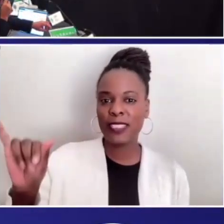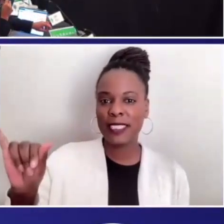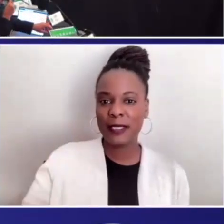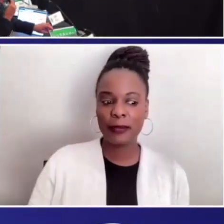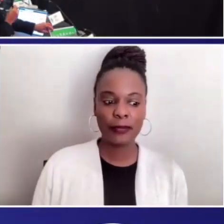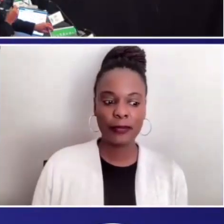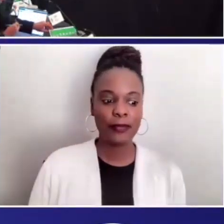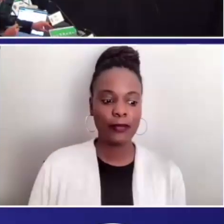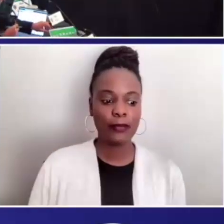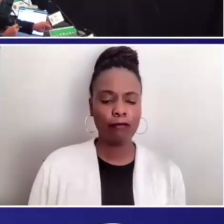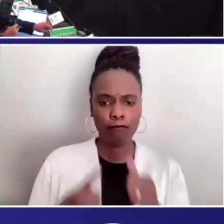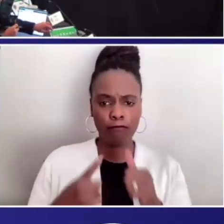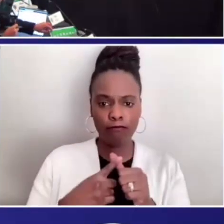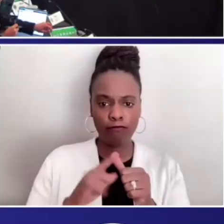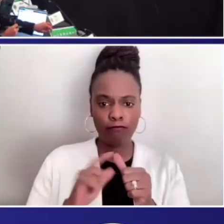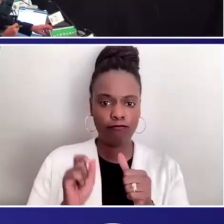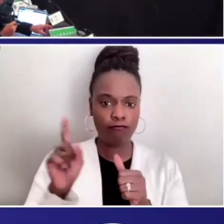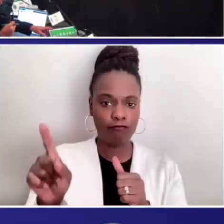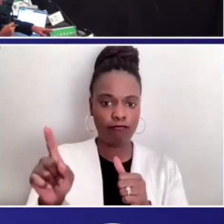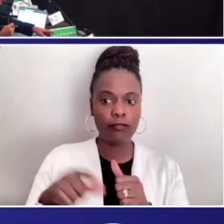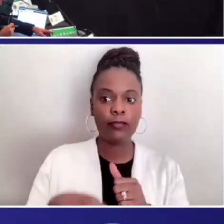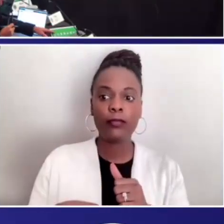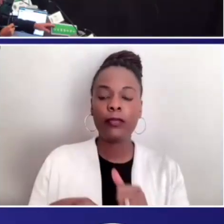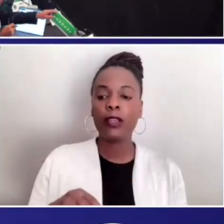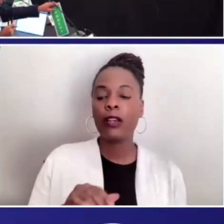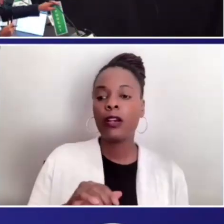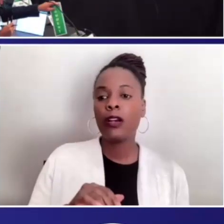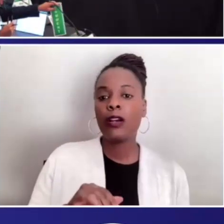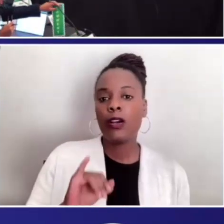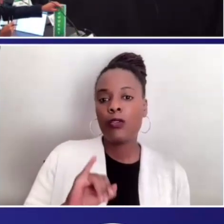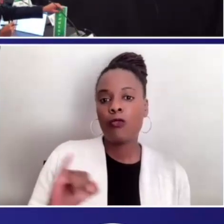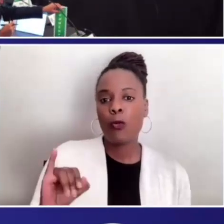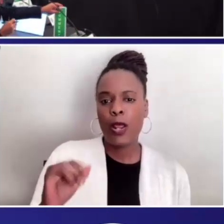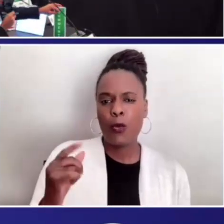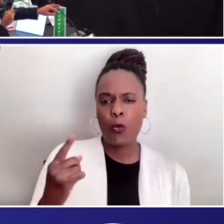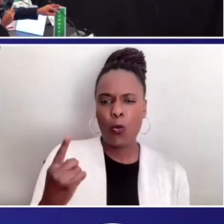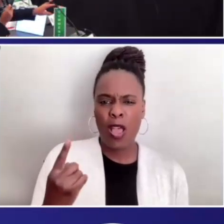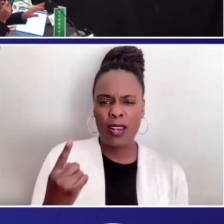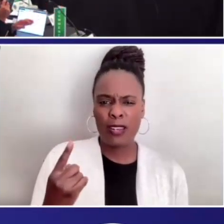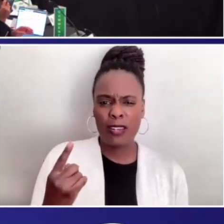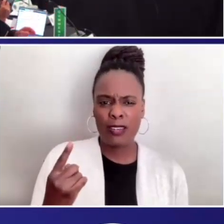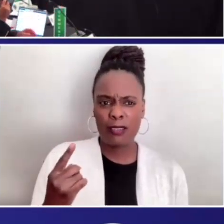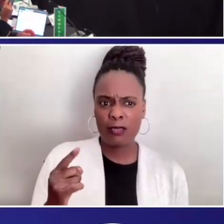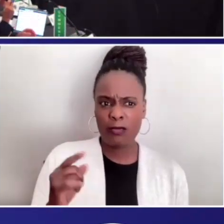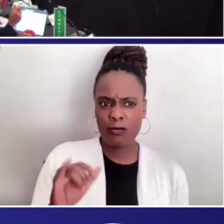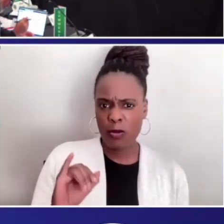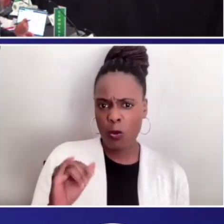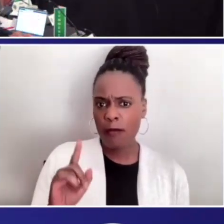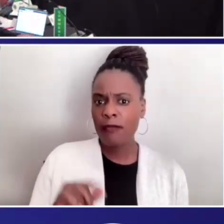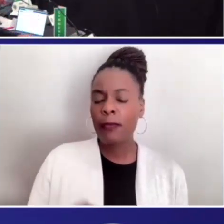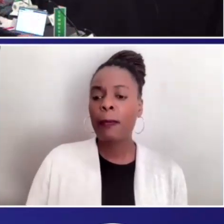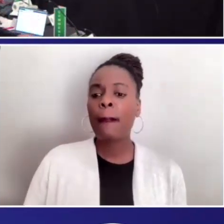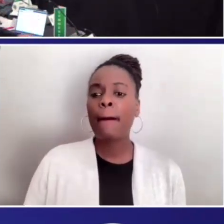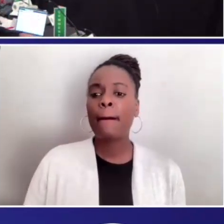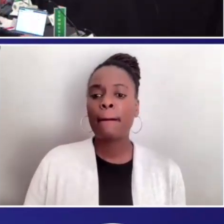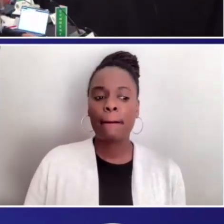First question on Romanette one or is that I? Romanette one? Thank you. Excuse me.